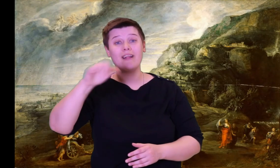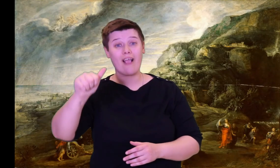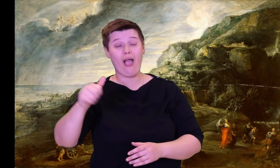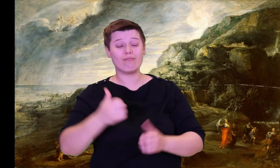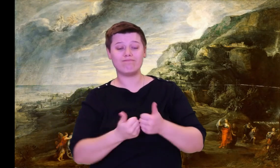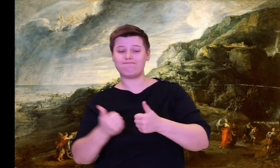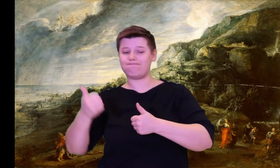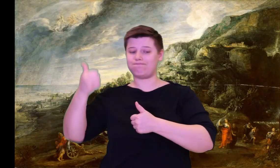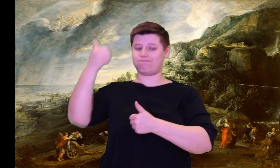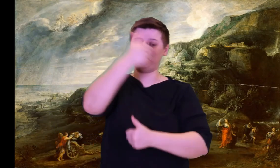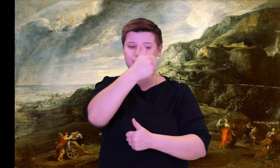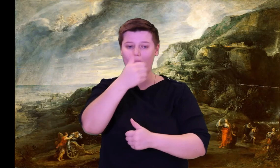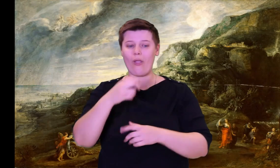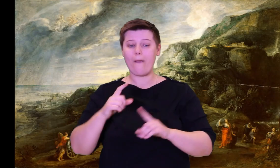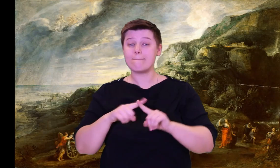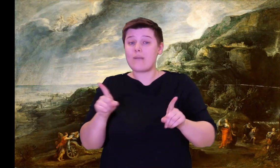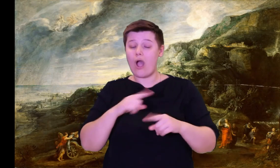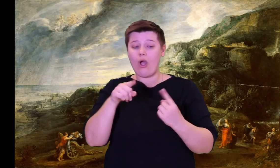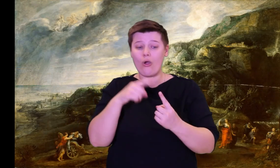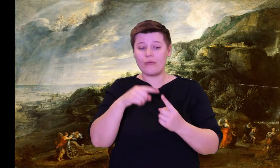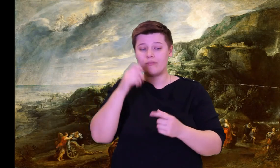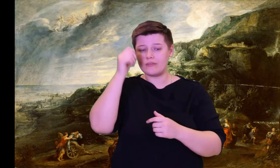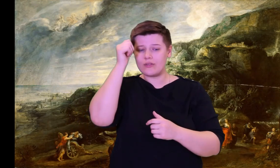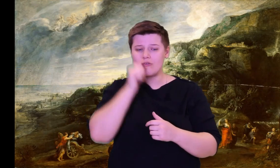an escort to the town of the Phaeacians.